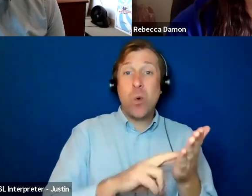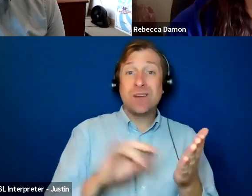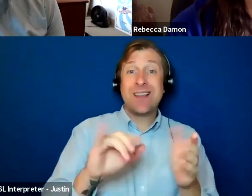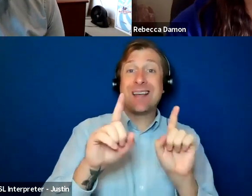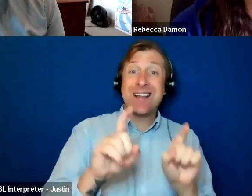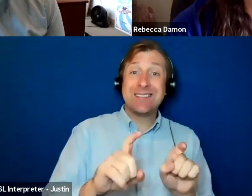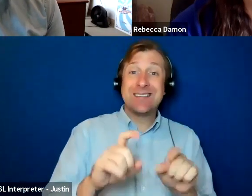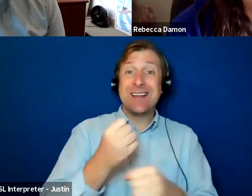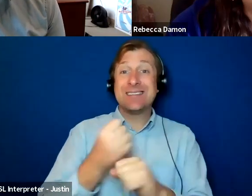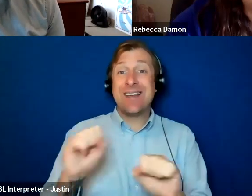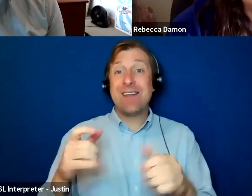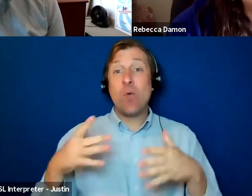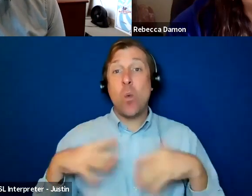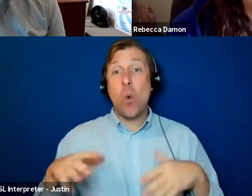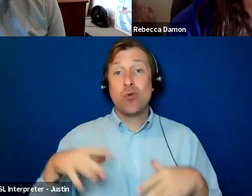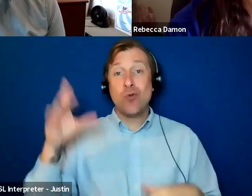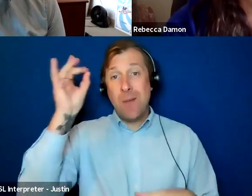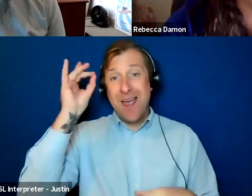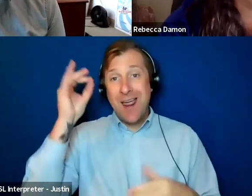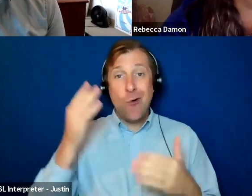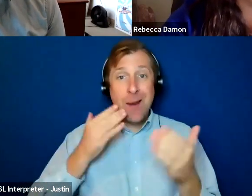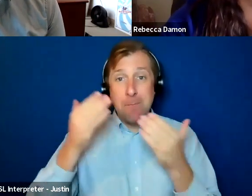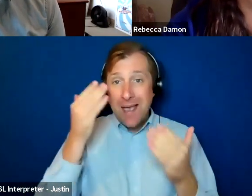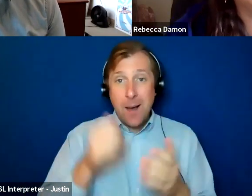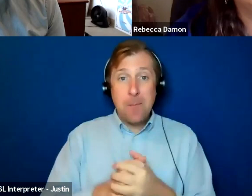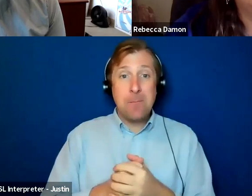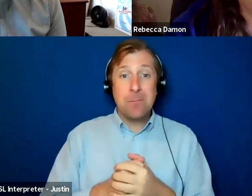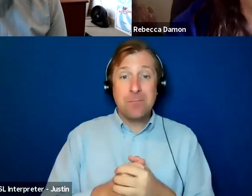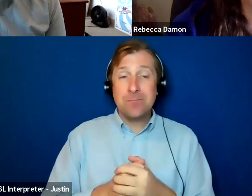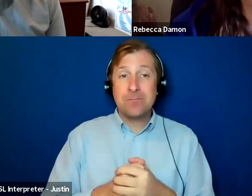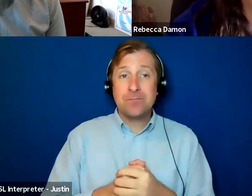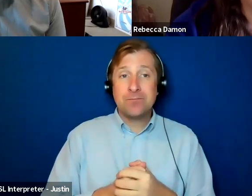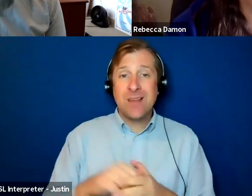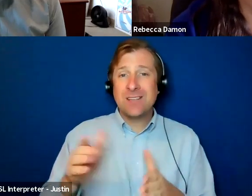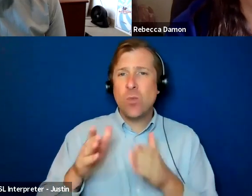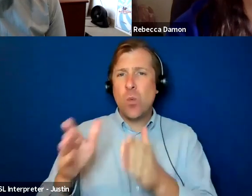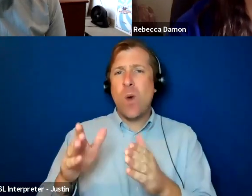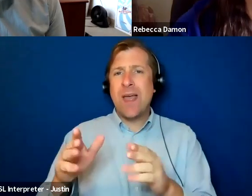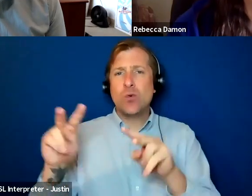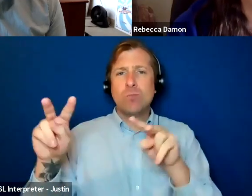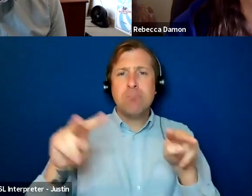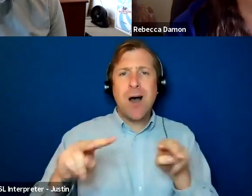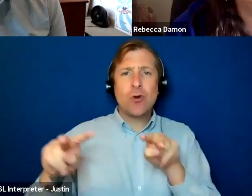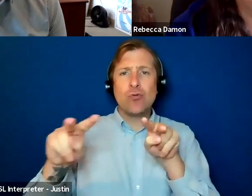for wardrobe, hair, and makeup on set. And is there a way for us to help monitor that and monitor it more closely?